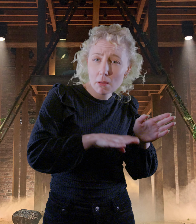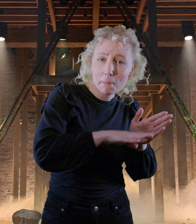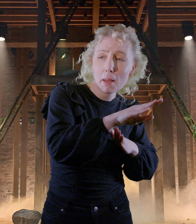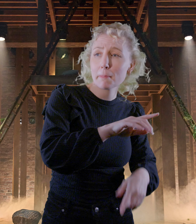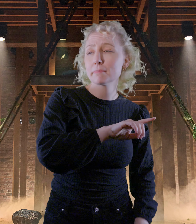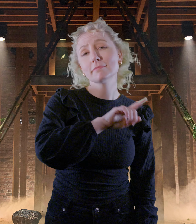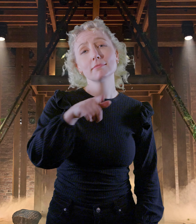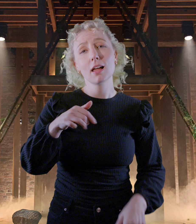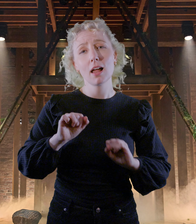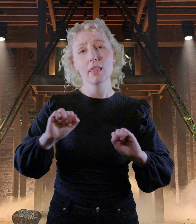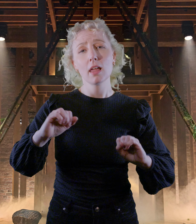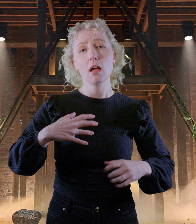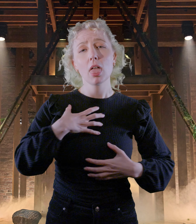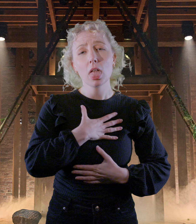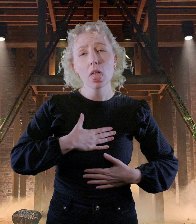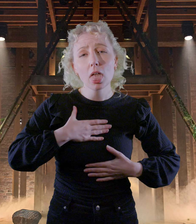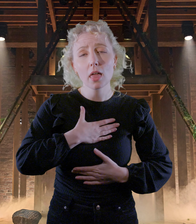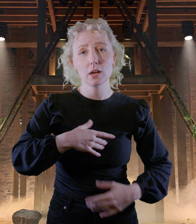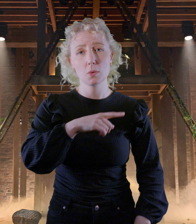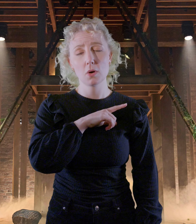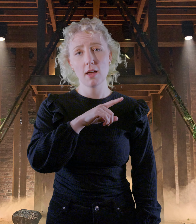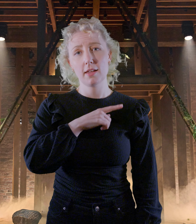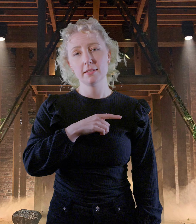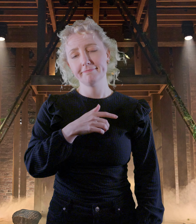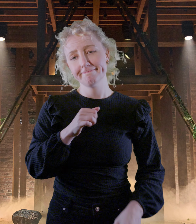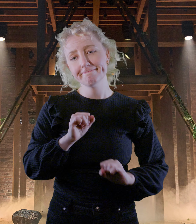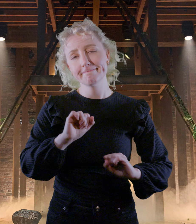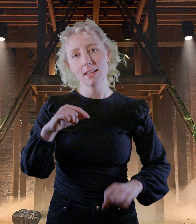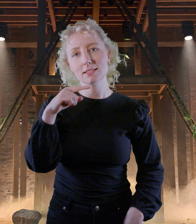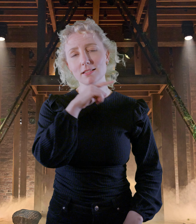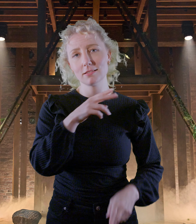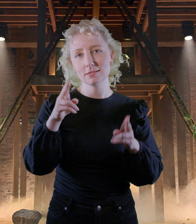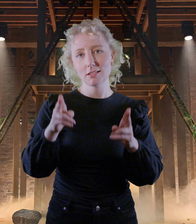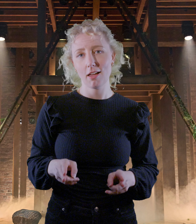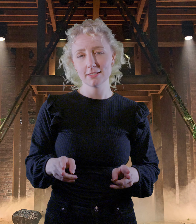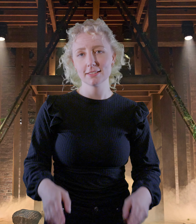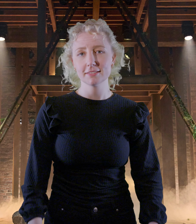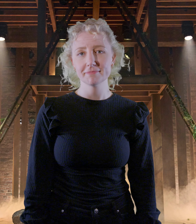and their grief when their young son dies.